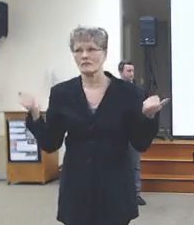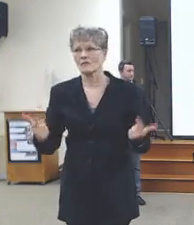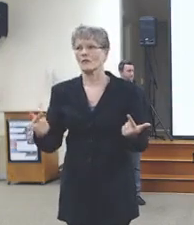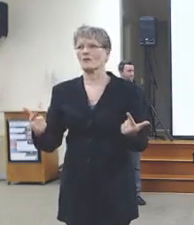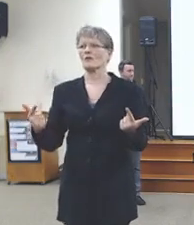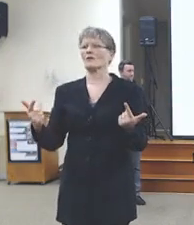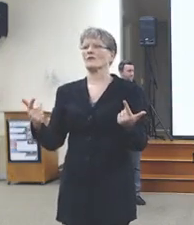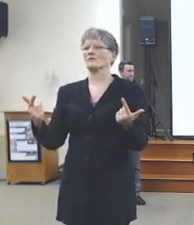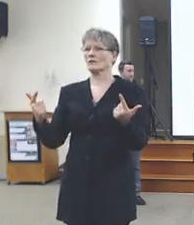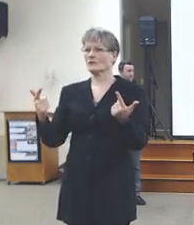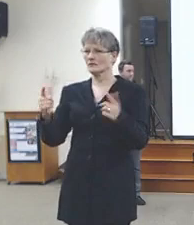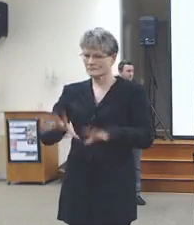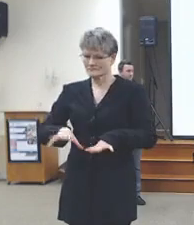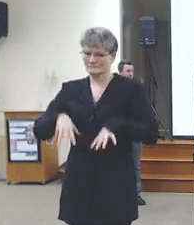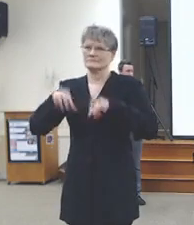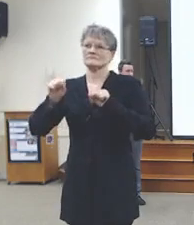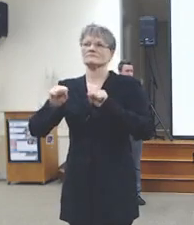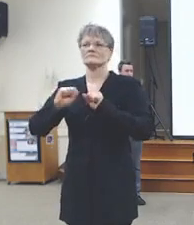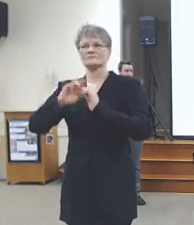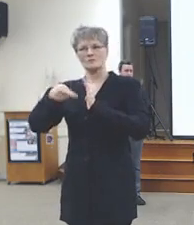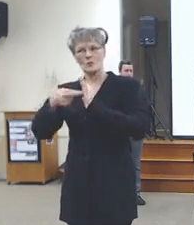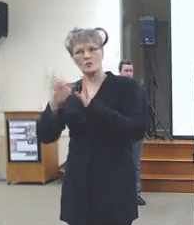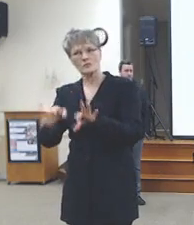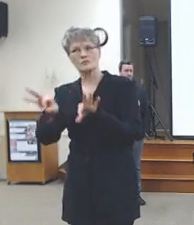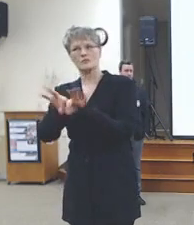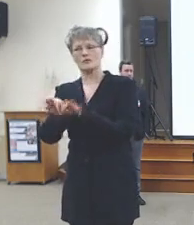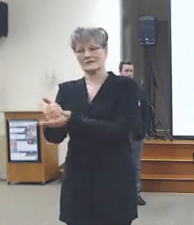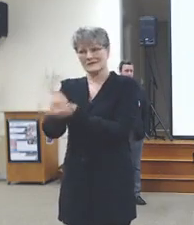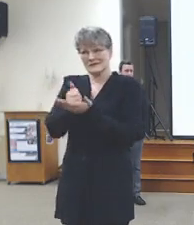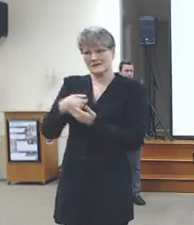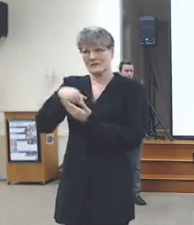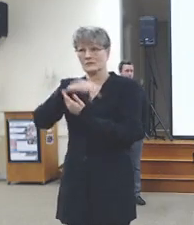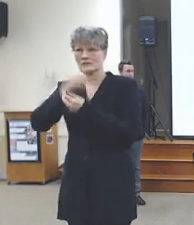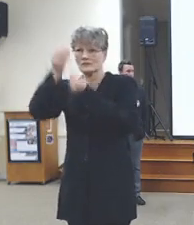important role that you play in helping us get the news out to the people. If you